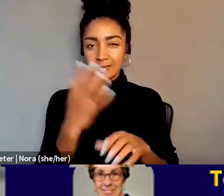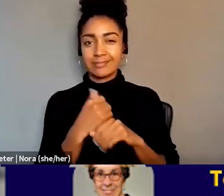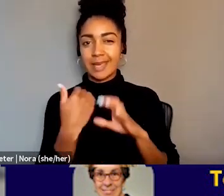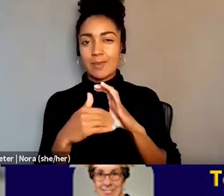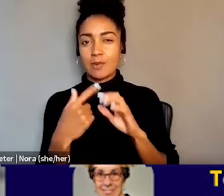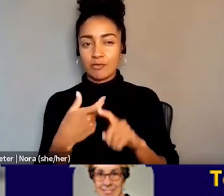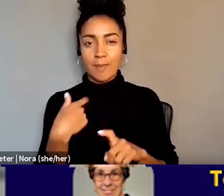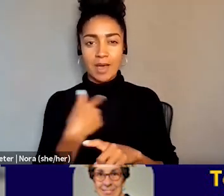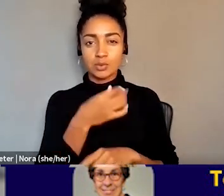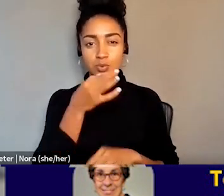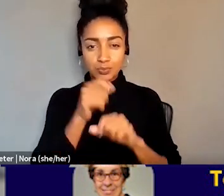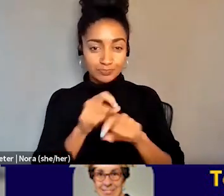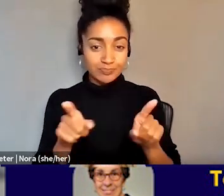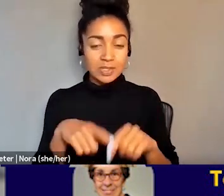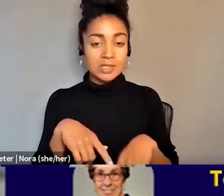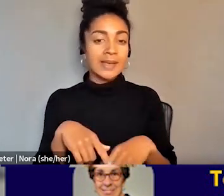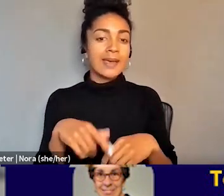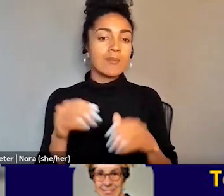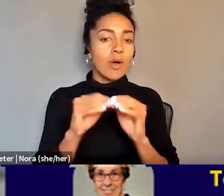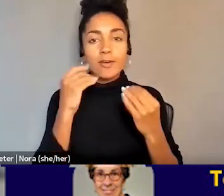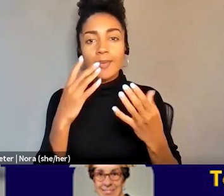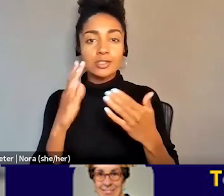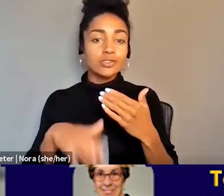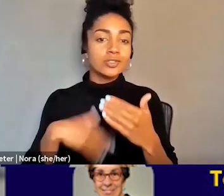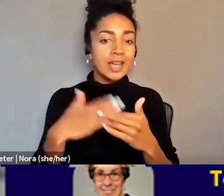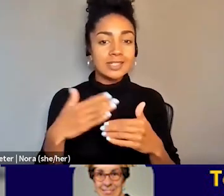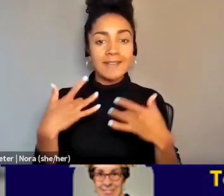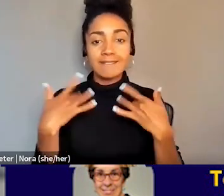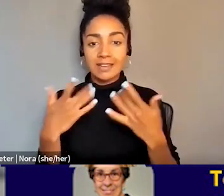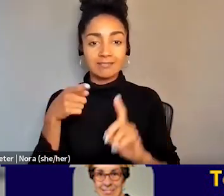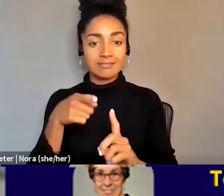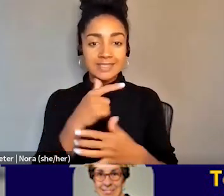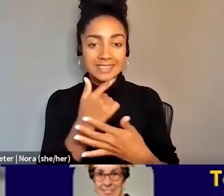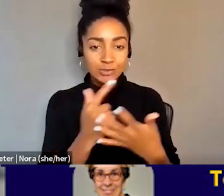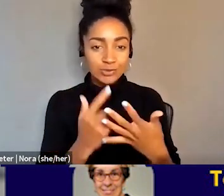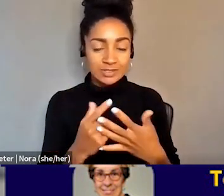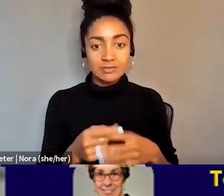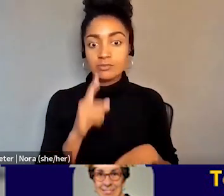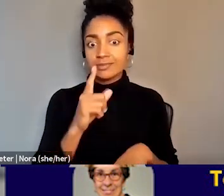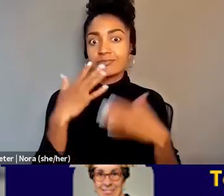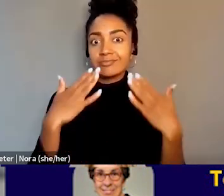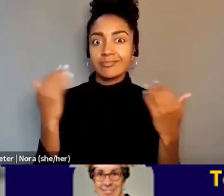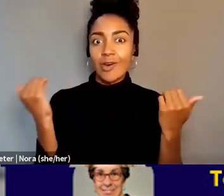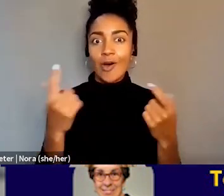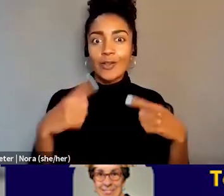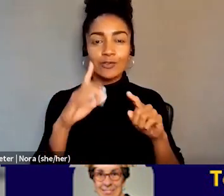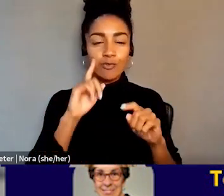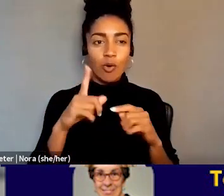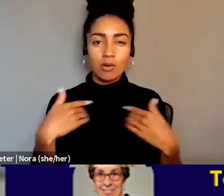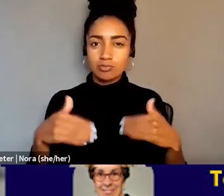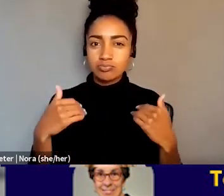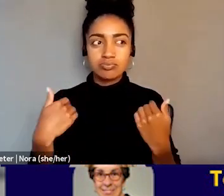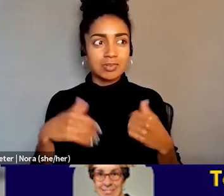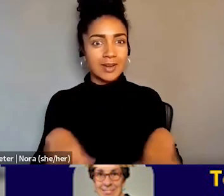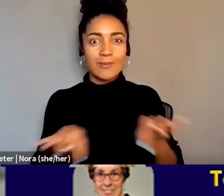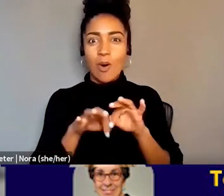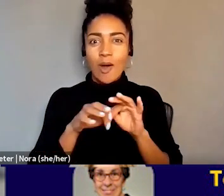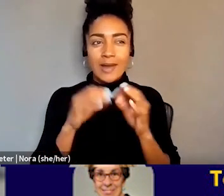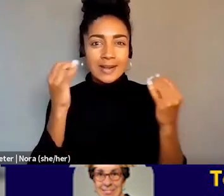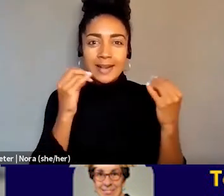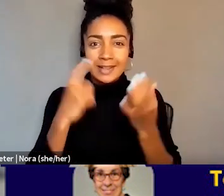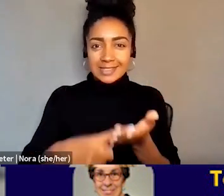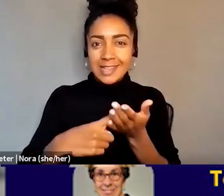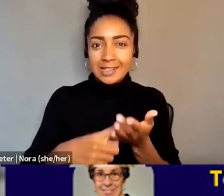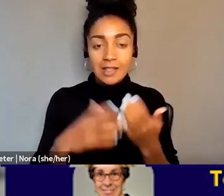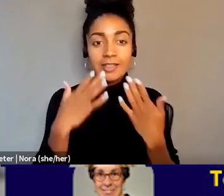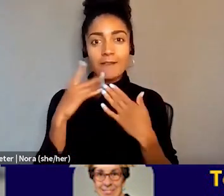that you're doing for adolescent girls globally,